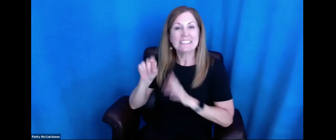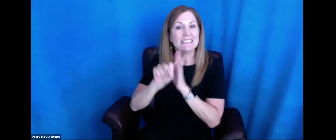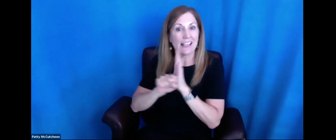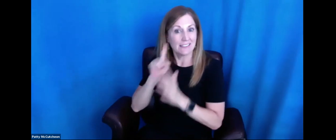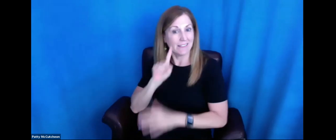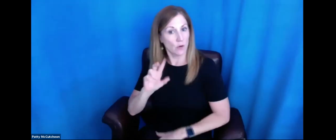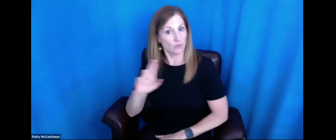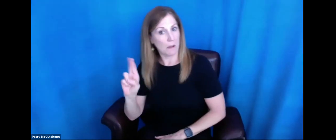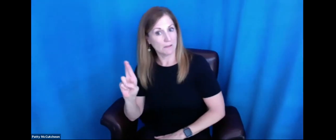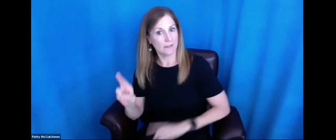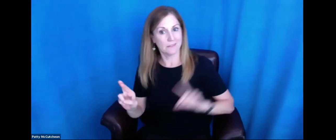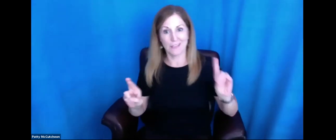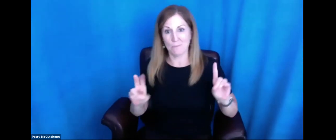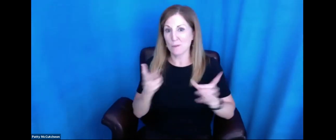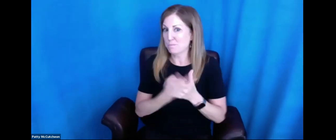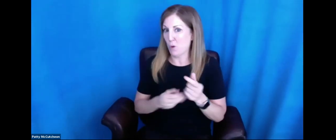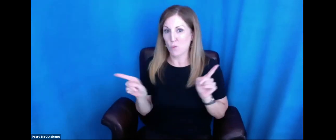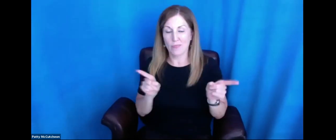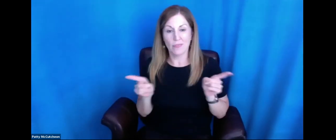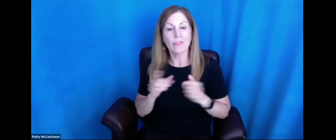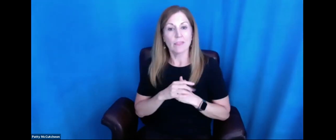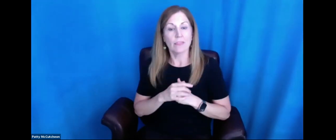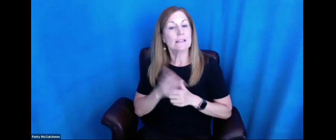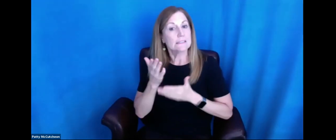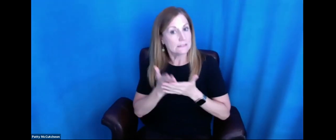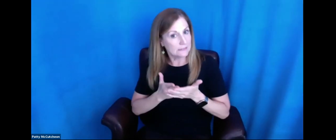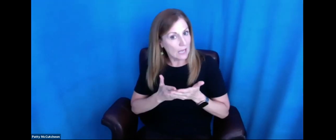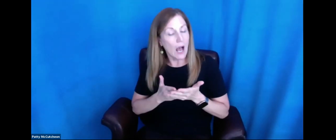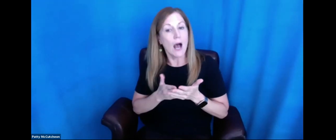And it's already a system in place in part in Minnesota.